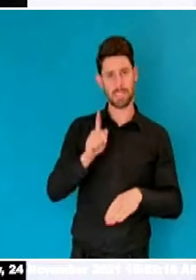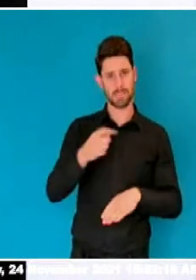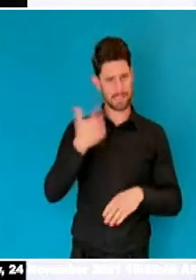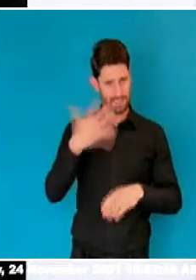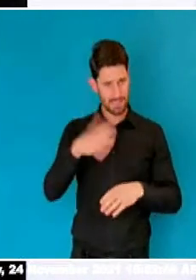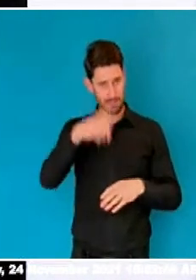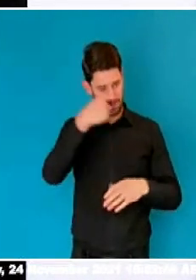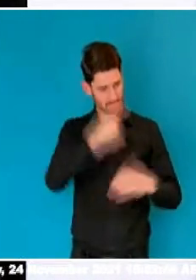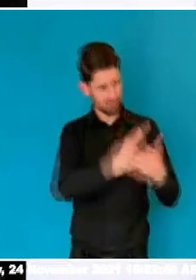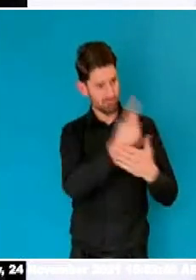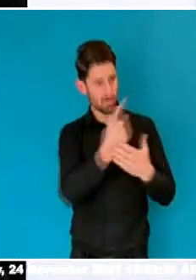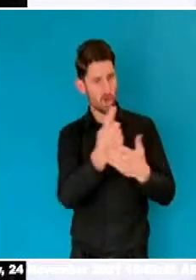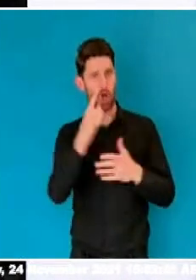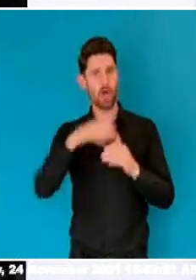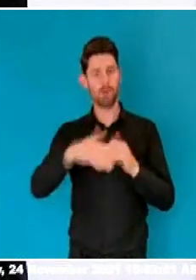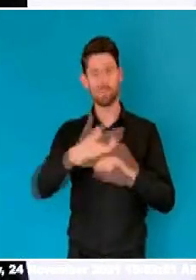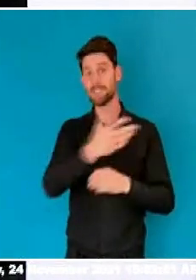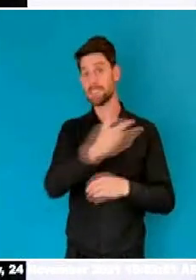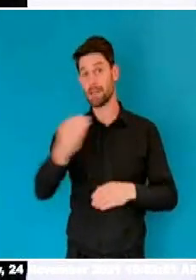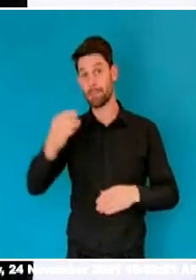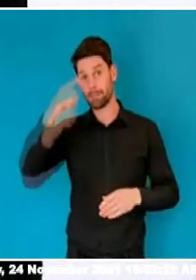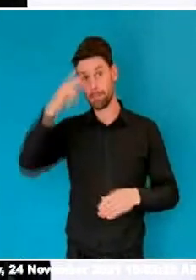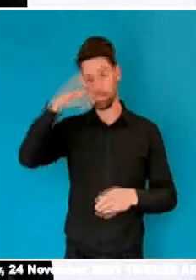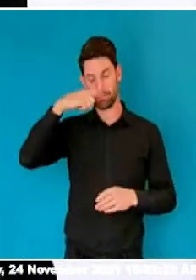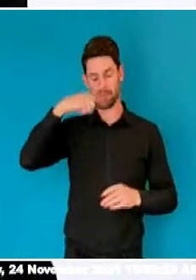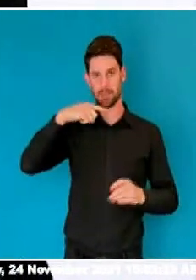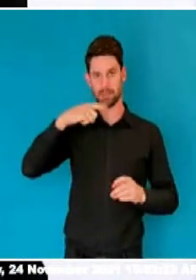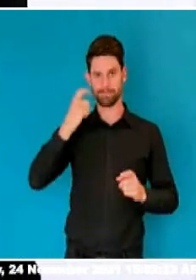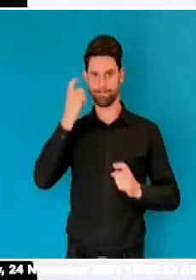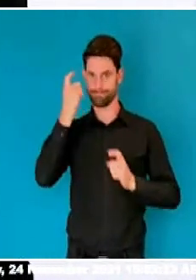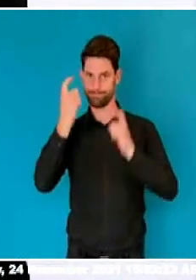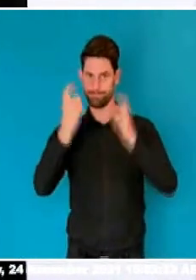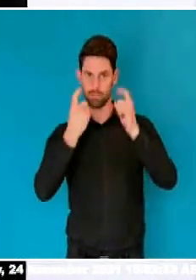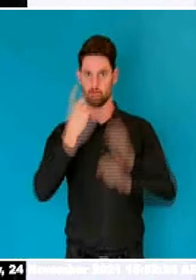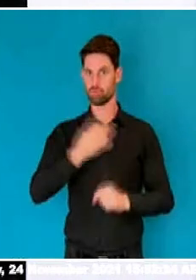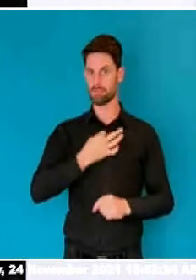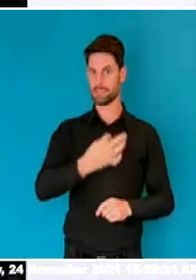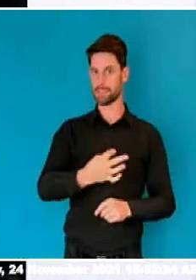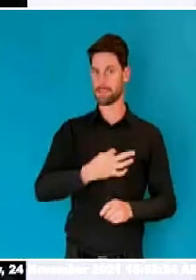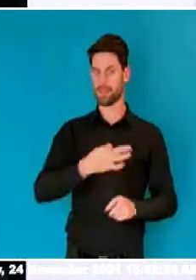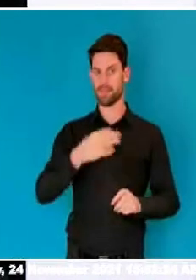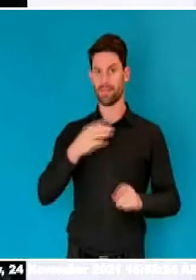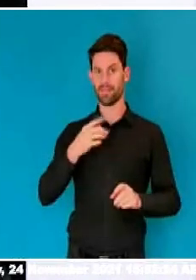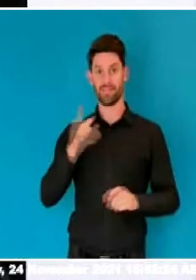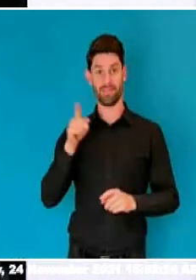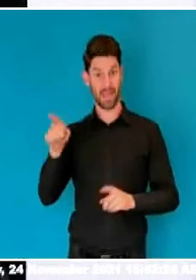perception of risk, that employees or people with disability are perceived to pose a